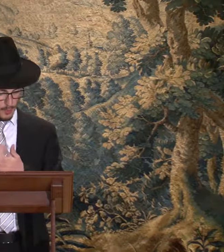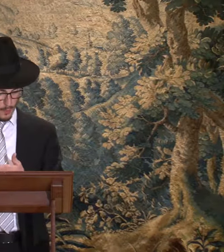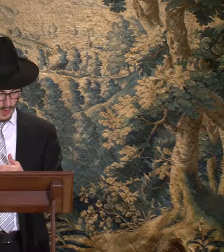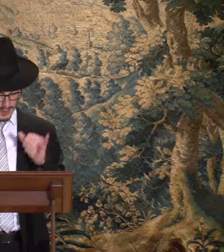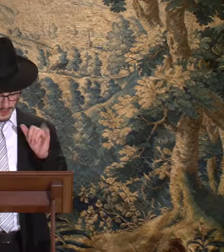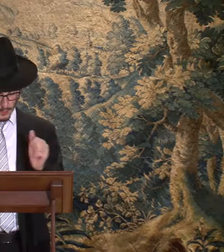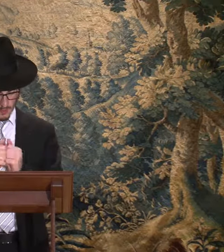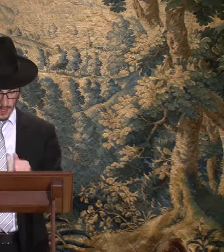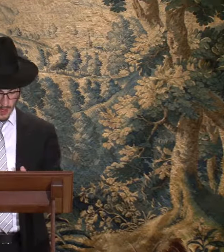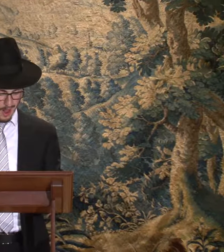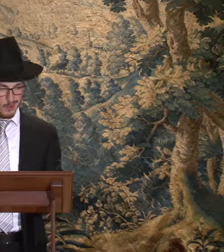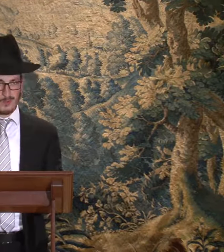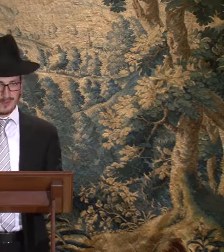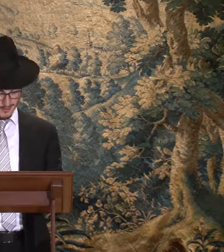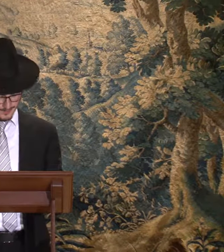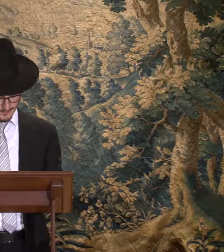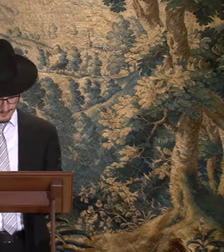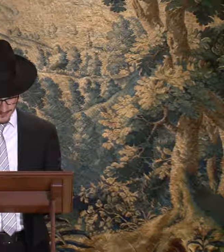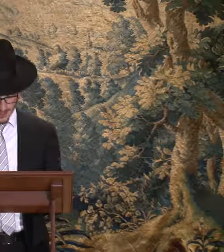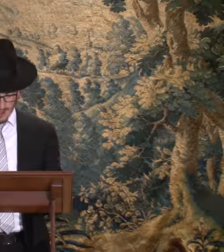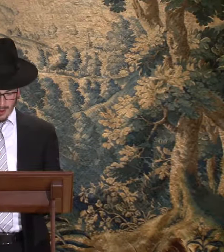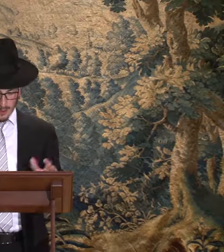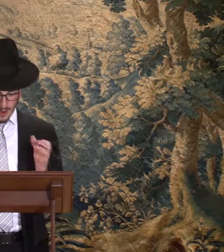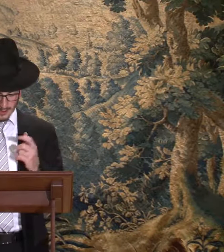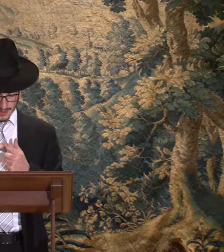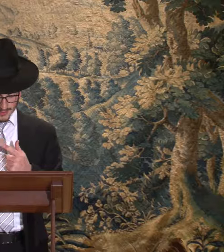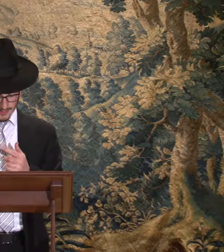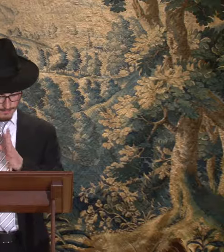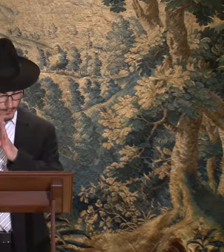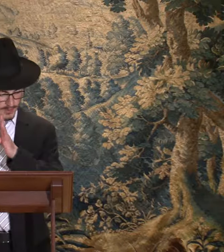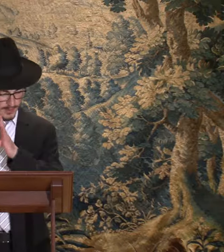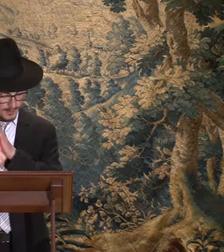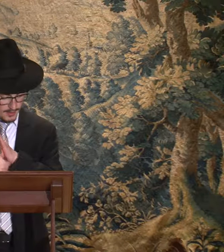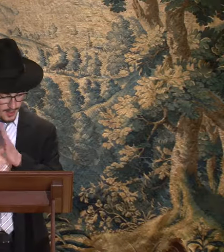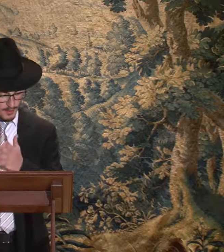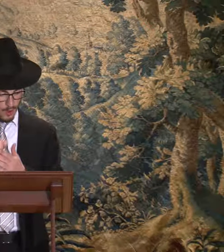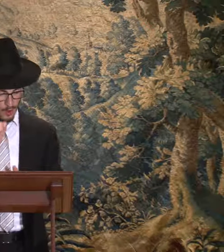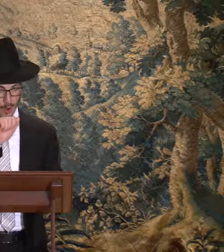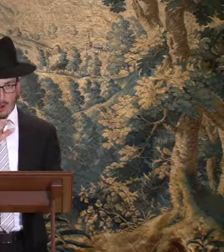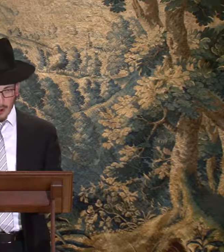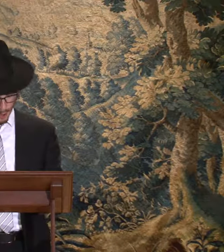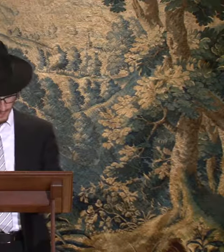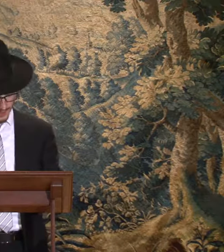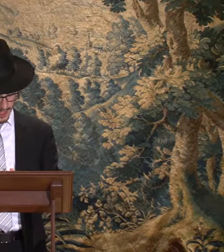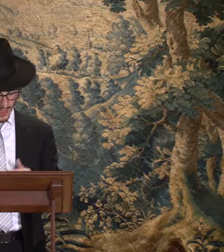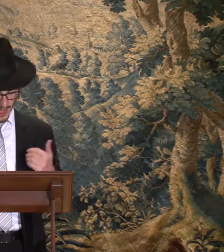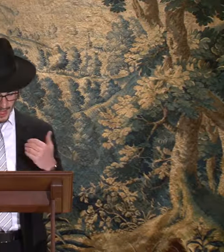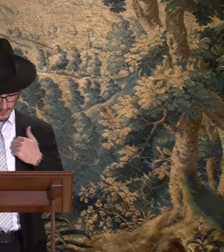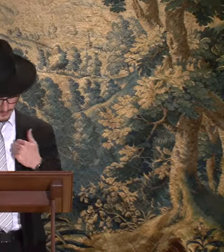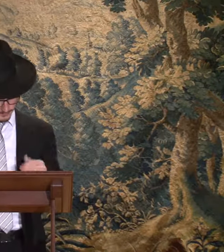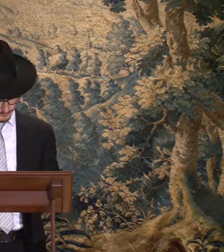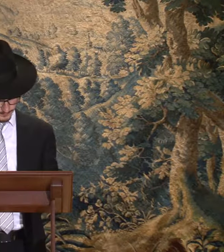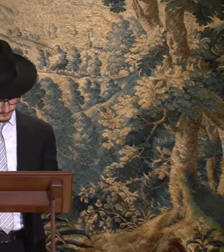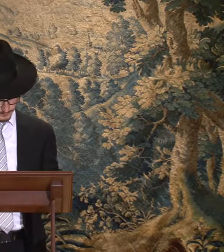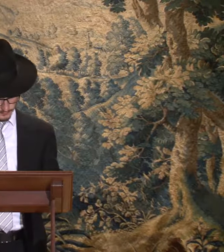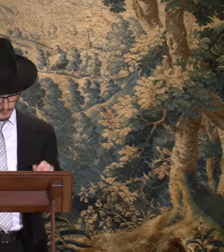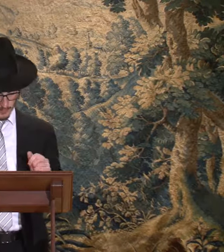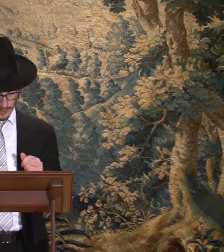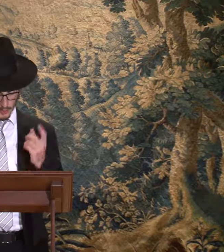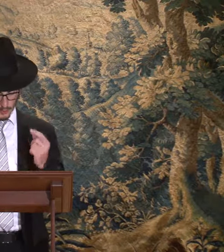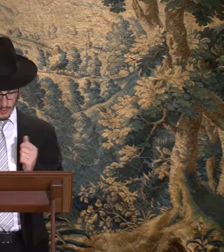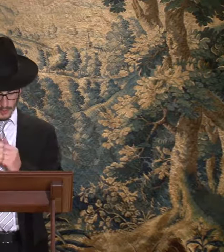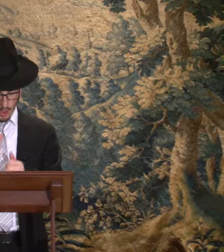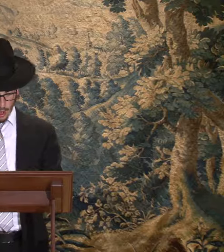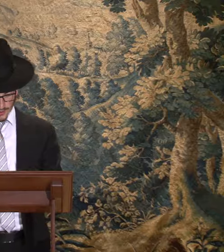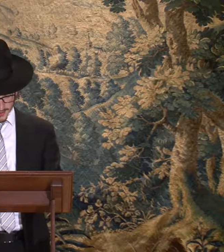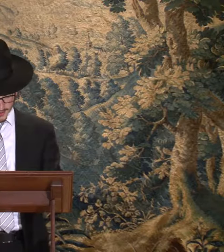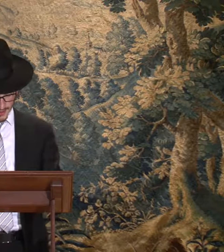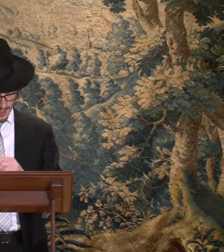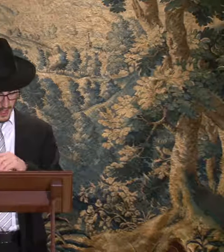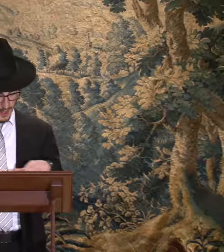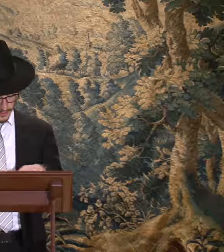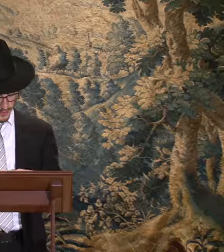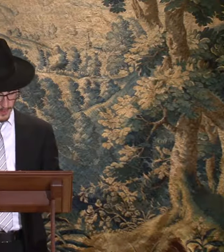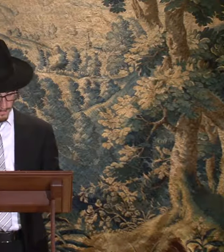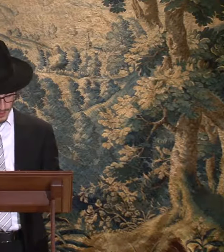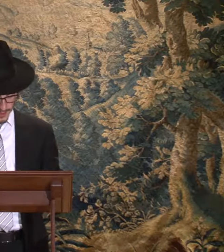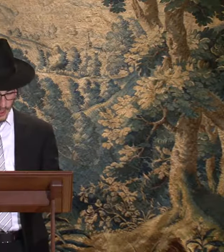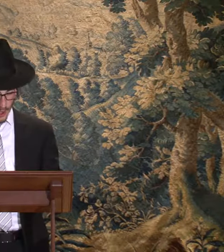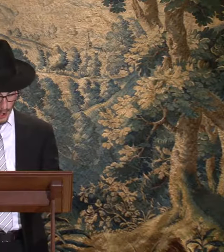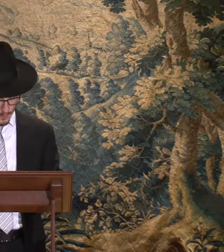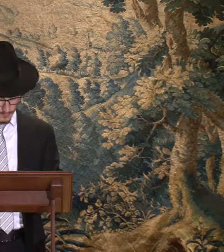I want to emphasize that all I have been doing for others is actually because of